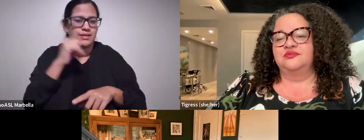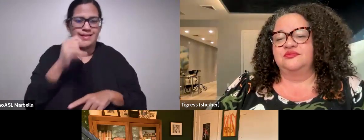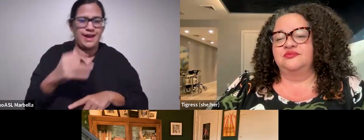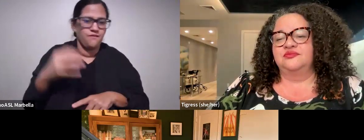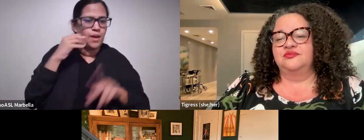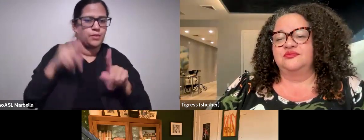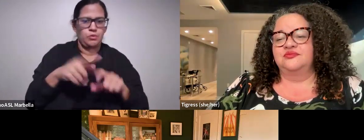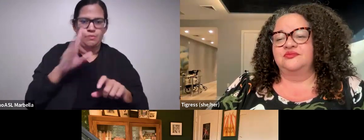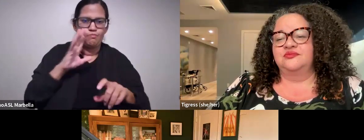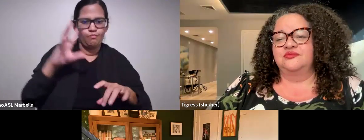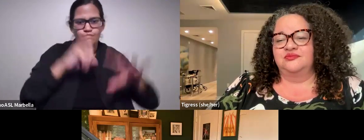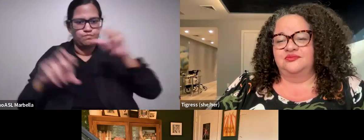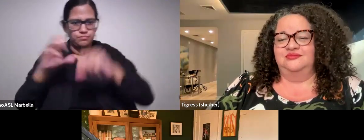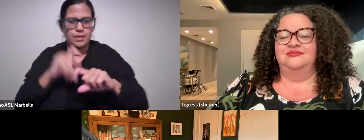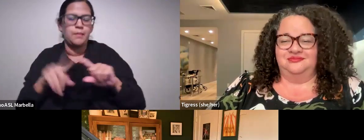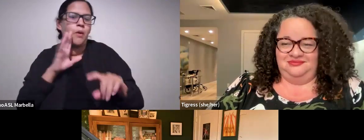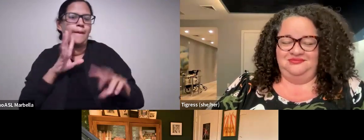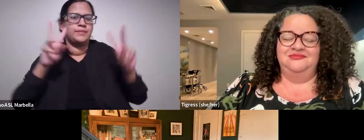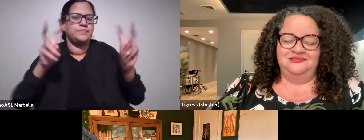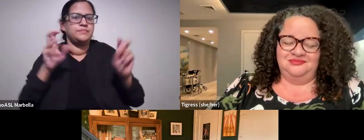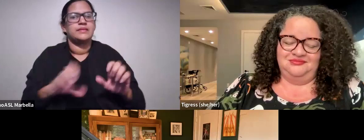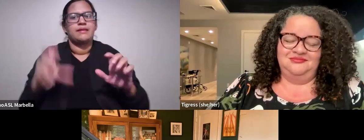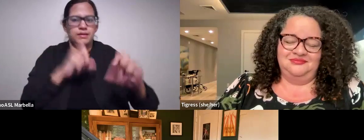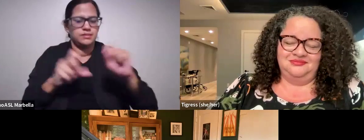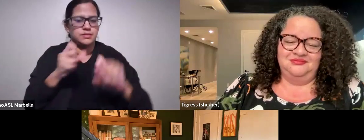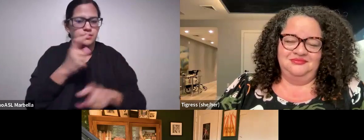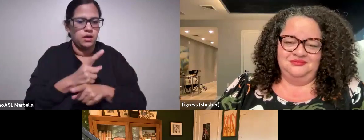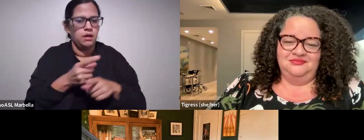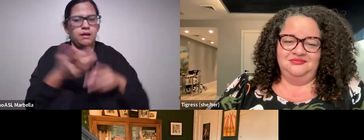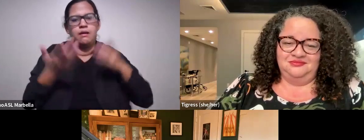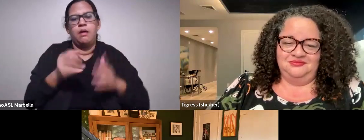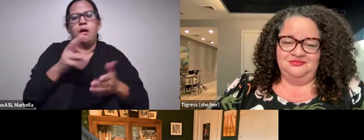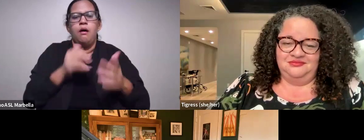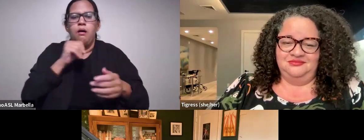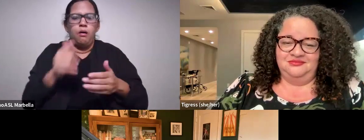but they're going to be guesses and they may or may not be materially helpful thing.